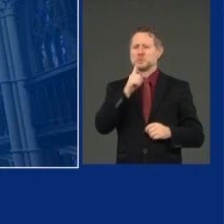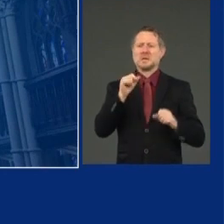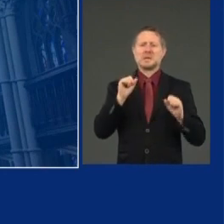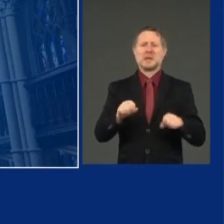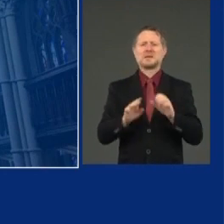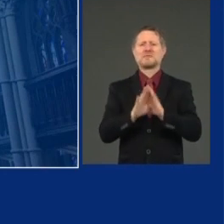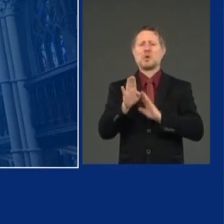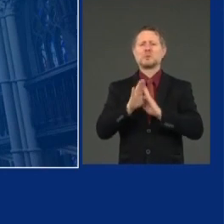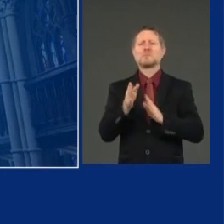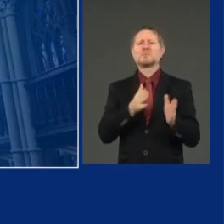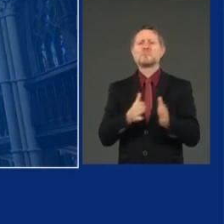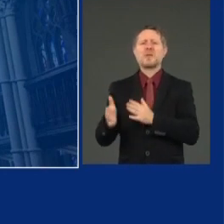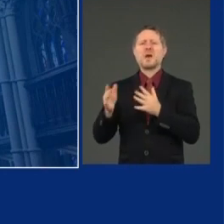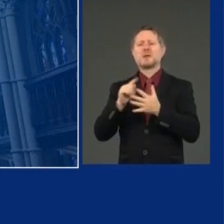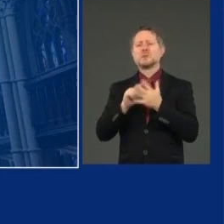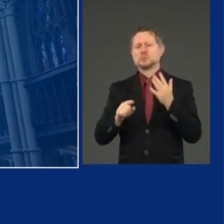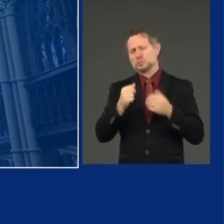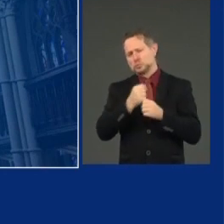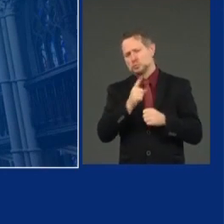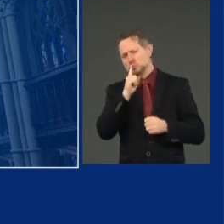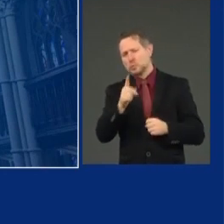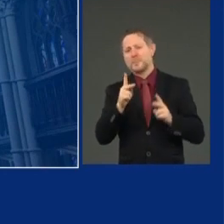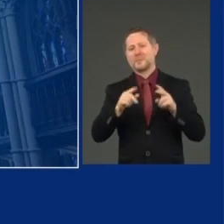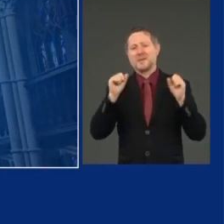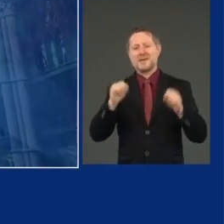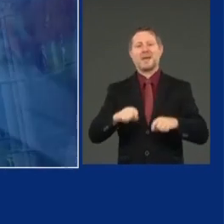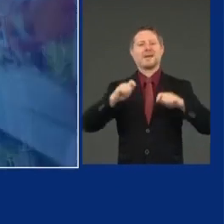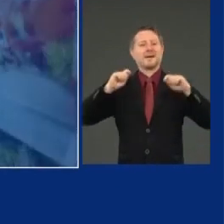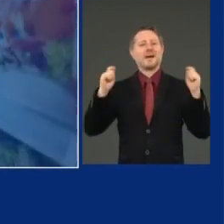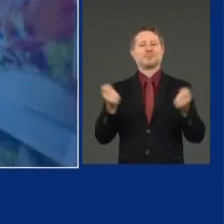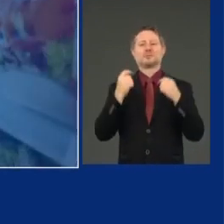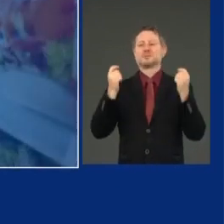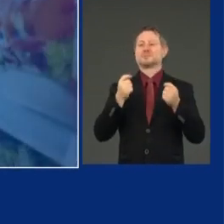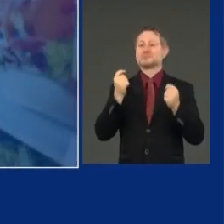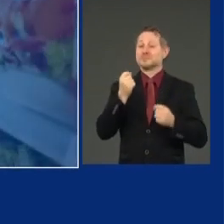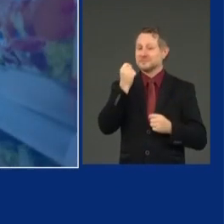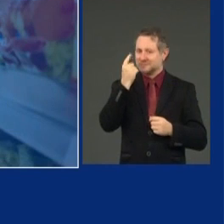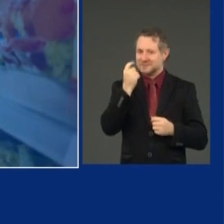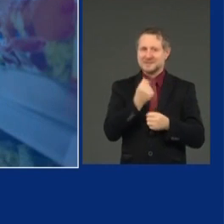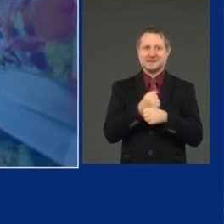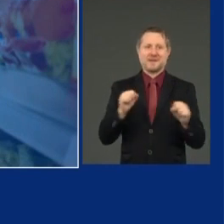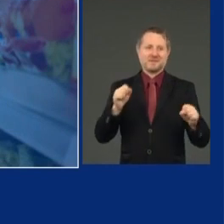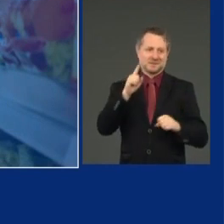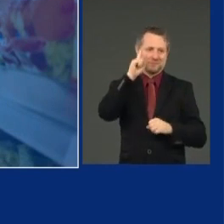EFFICIENTLY. AND I'LL BE TALKING WITH MEMBERS OF THE RELIGIOUS COMMUNITY IN